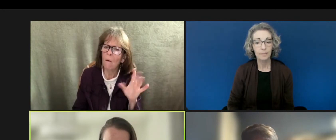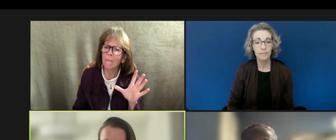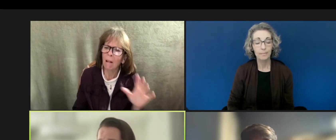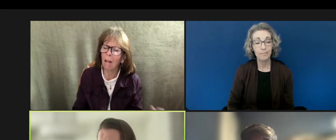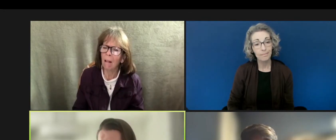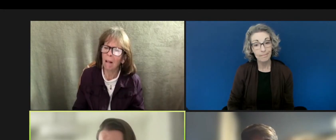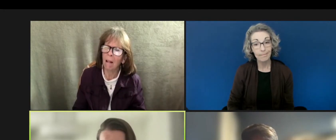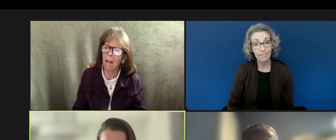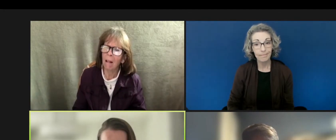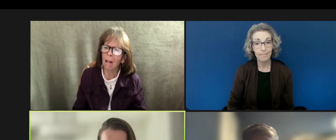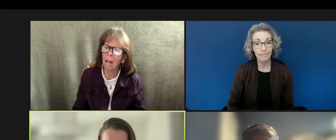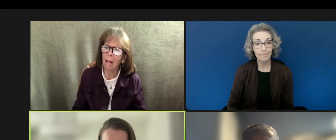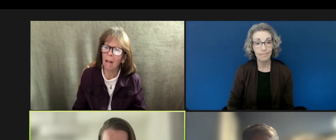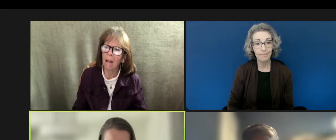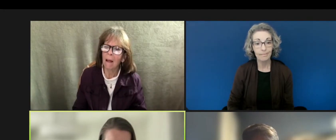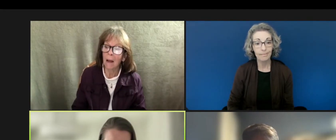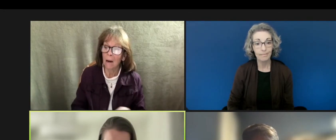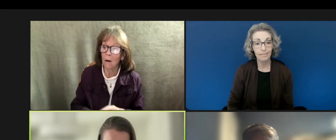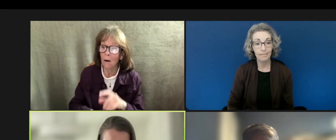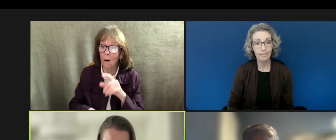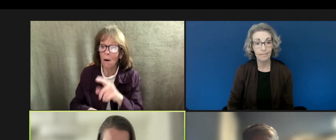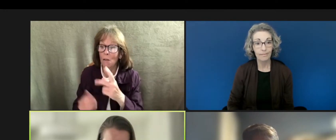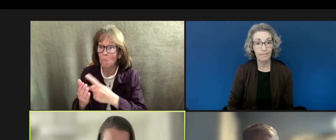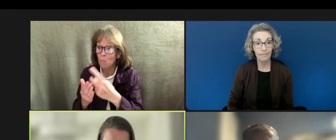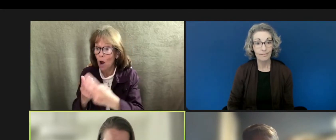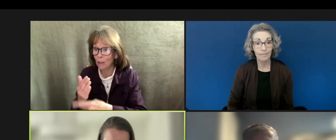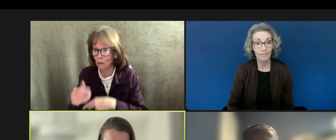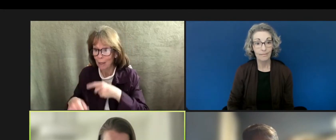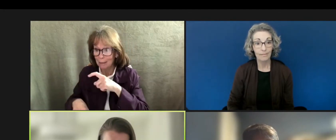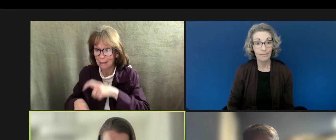The timelines for the project are also, they're pretty sensitive.